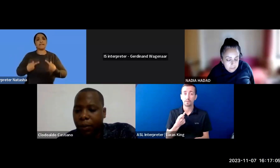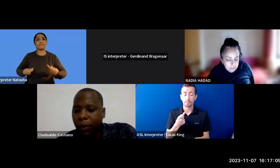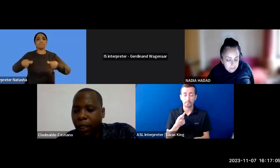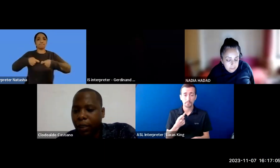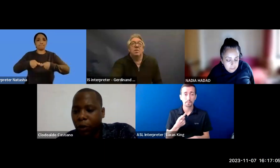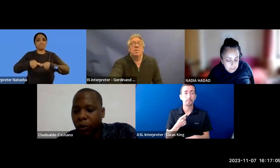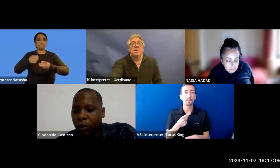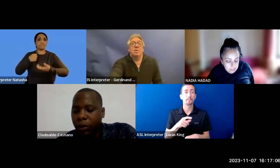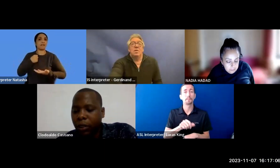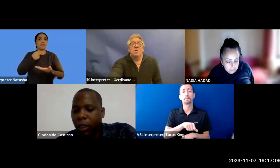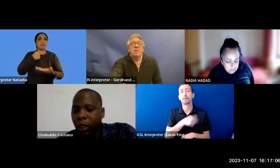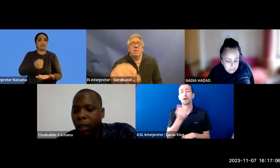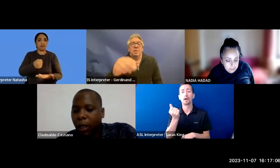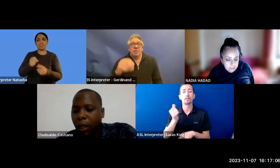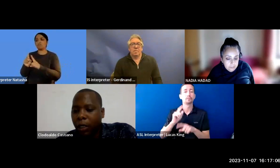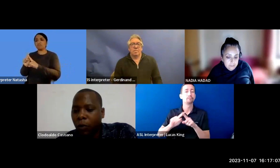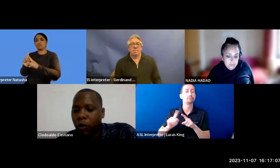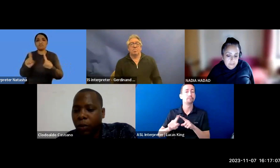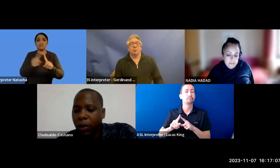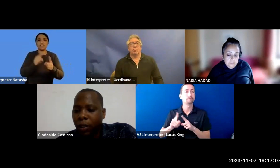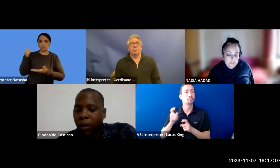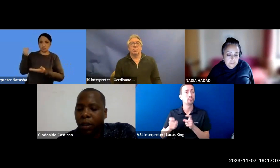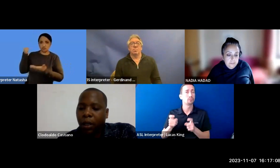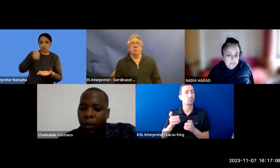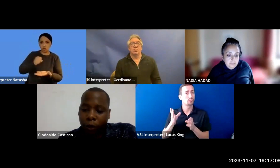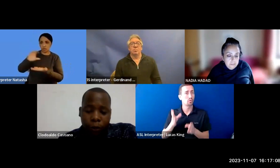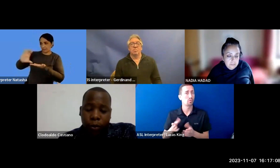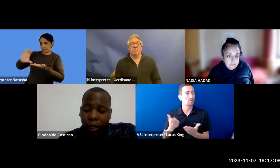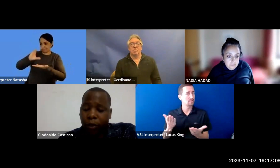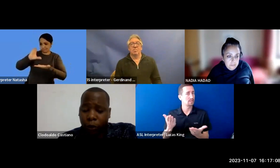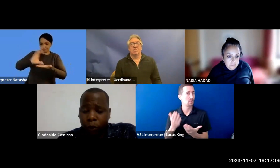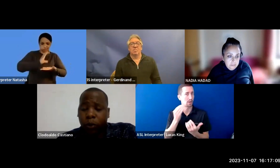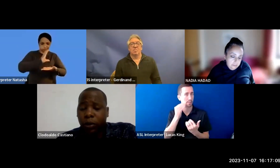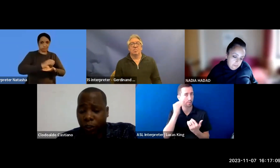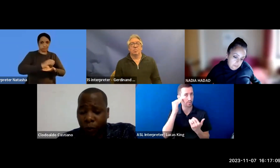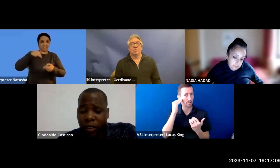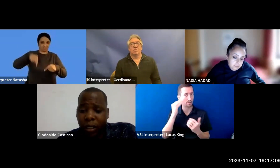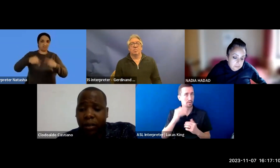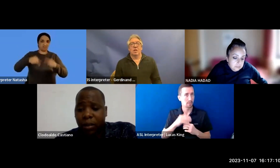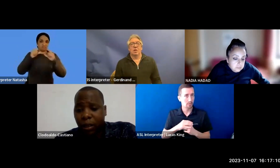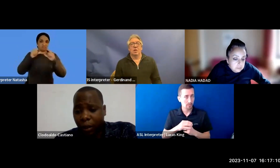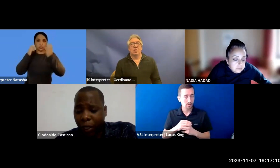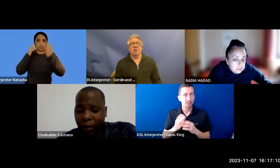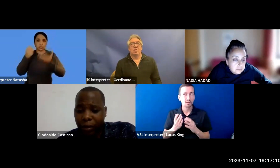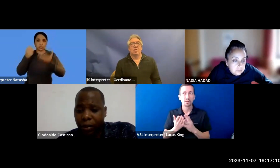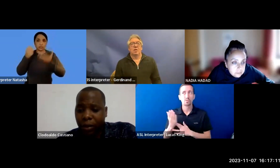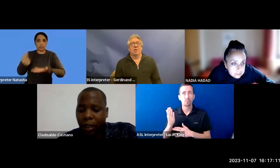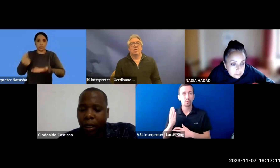from other donors in Mozambique through intermediate partners.